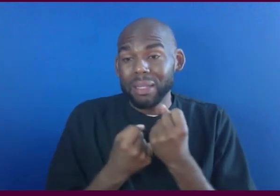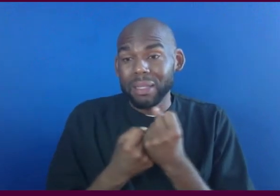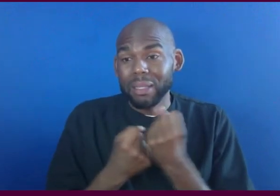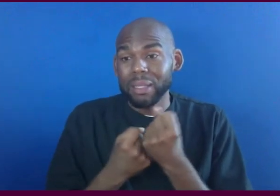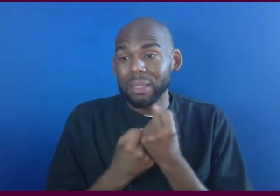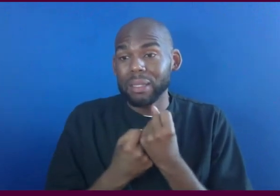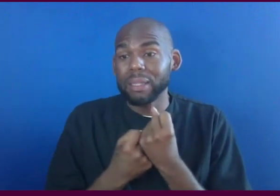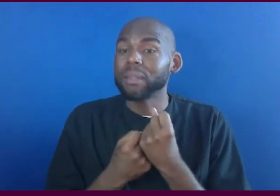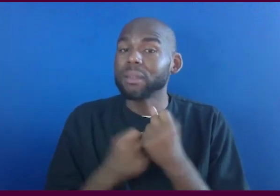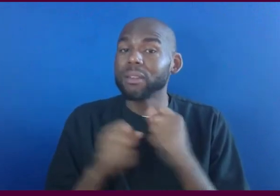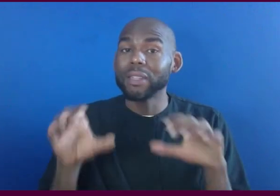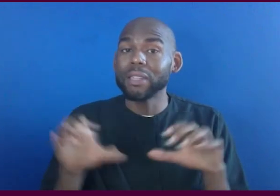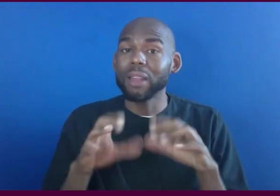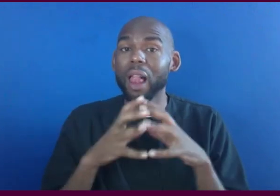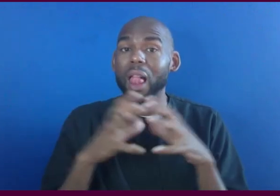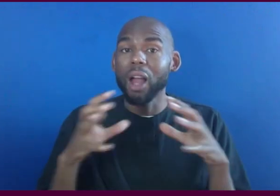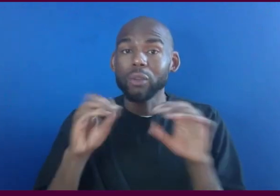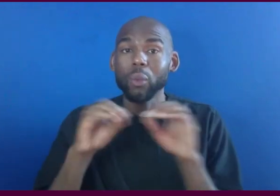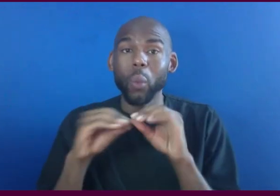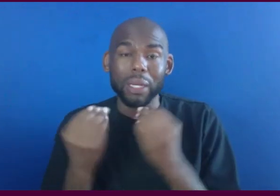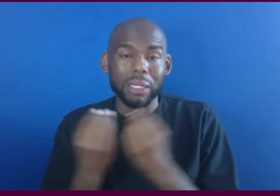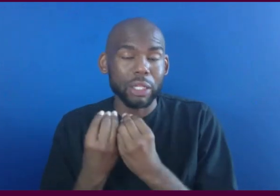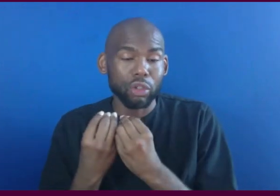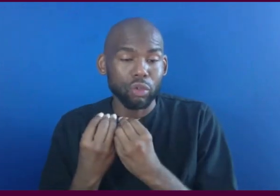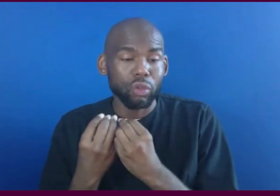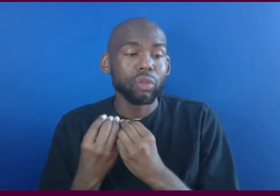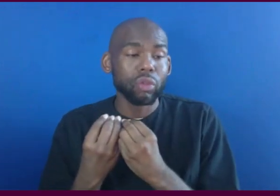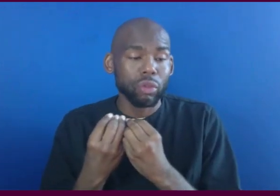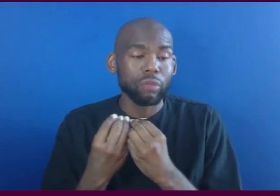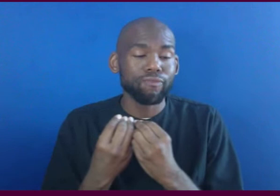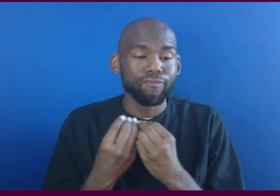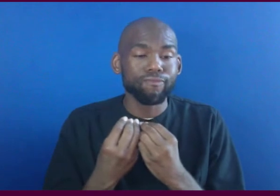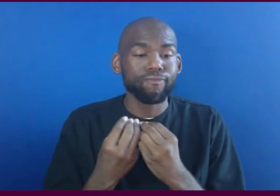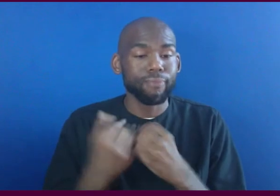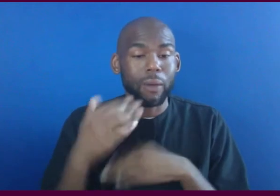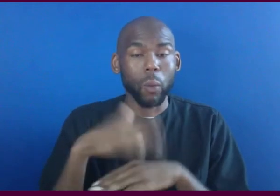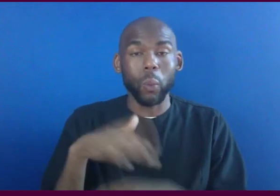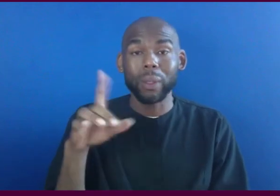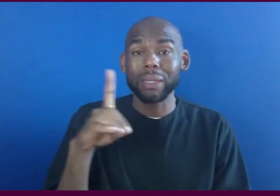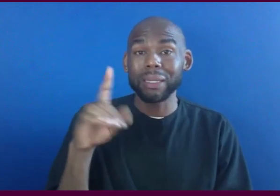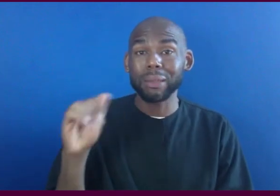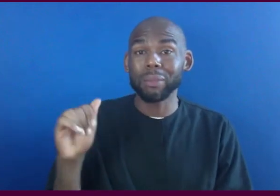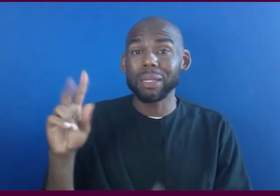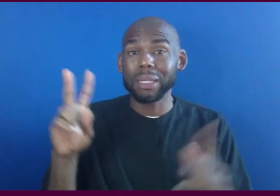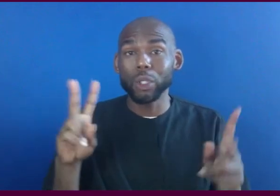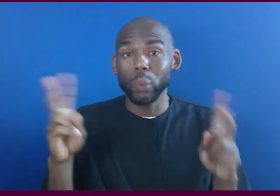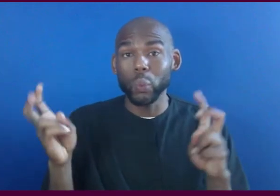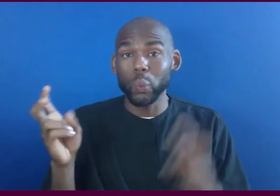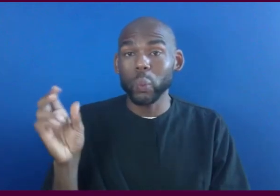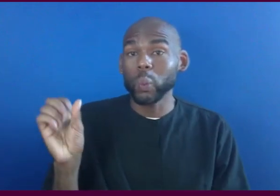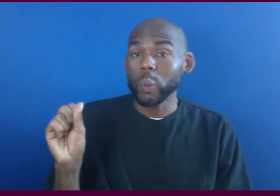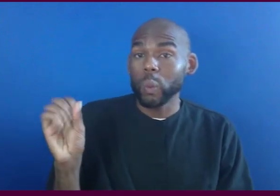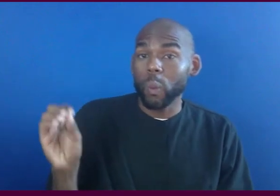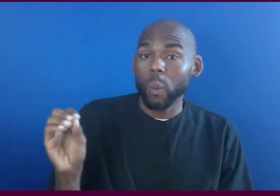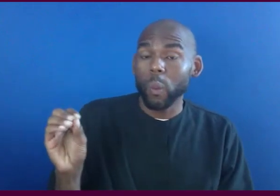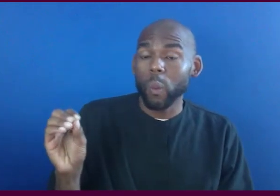and have done lots of organizing on disability issues.